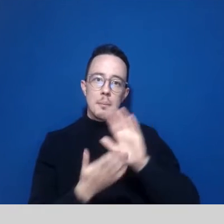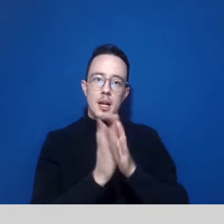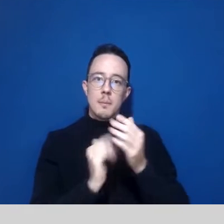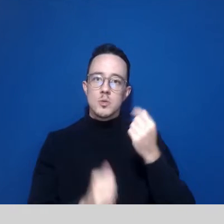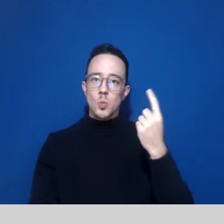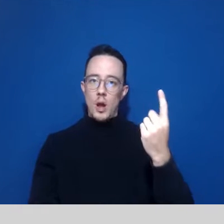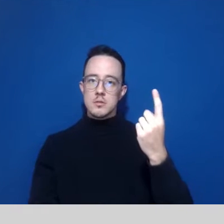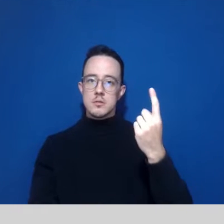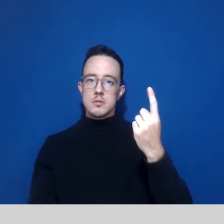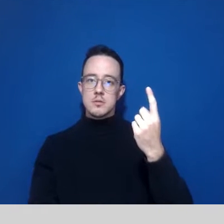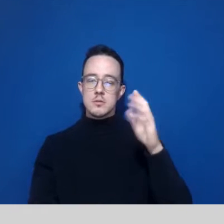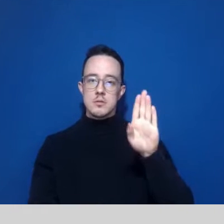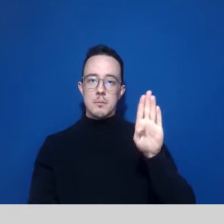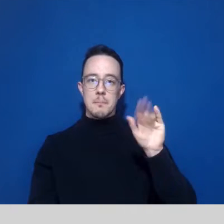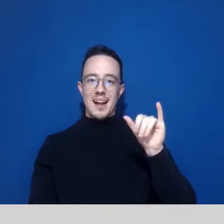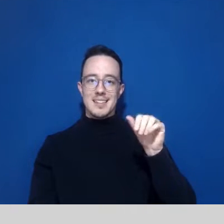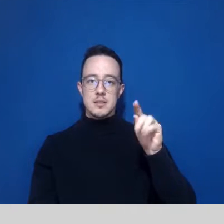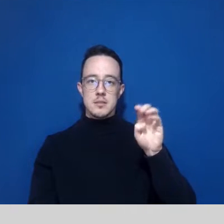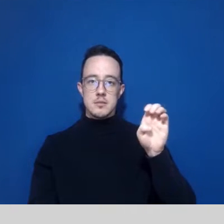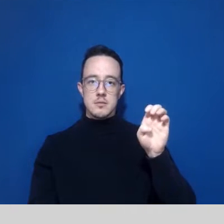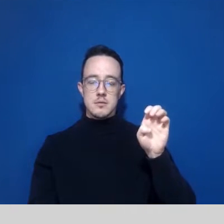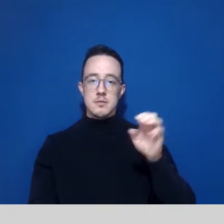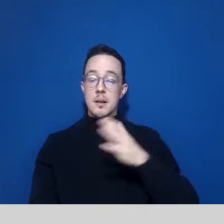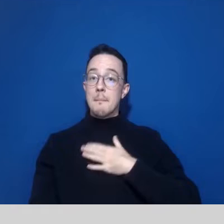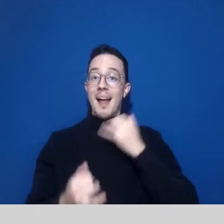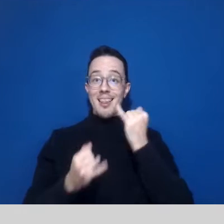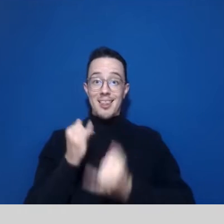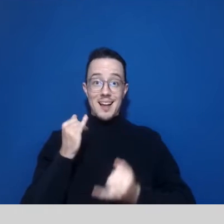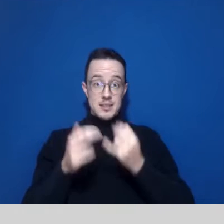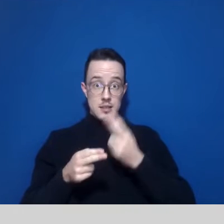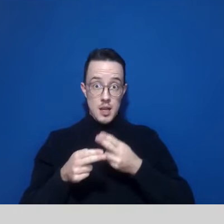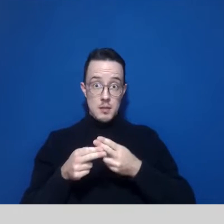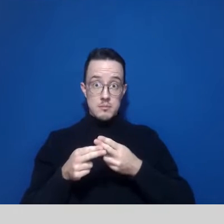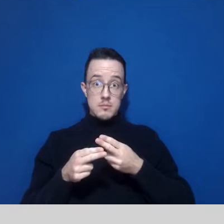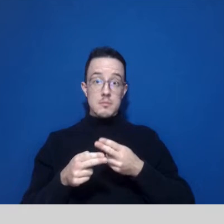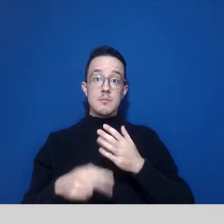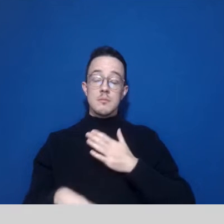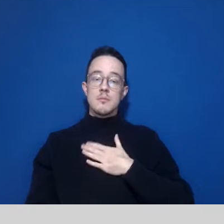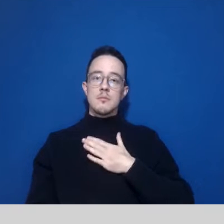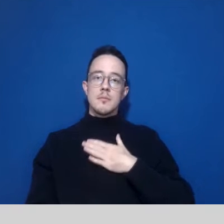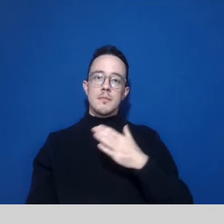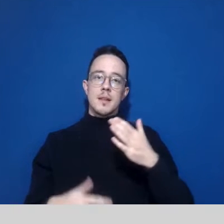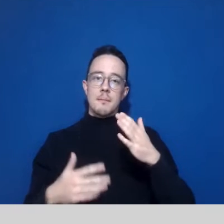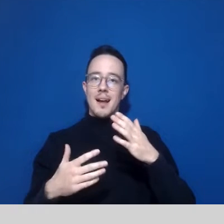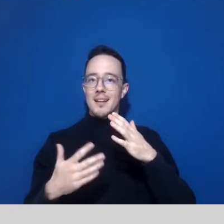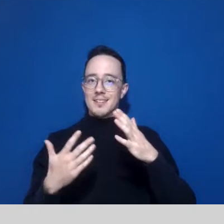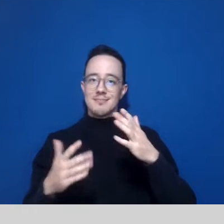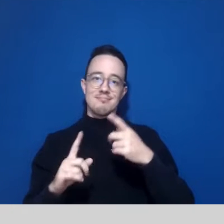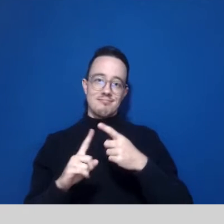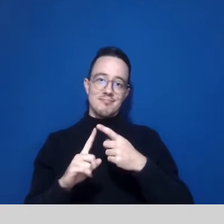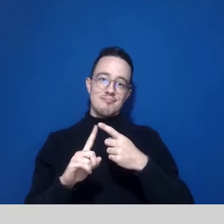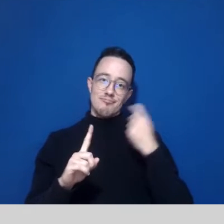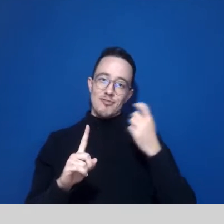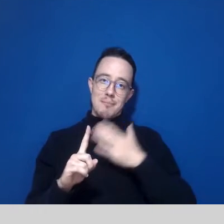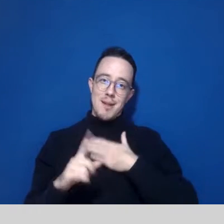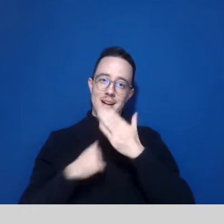where that ü will be encoded using one byte. My last name Šedivý, this comes from Czechoslovakia.